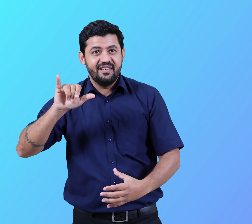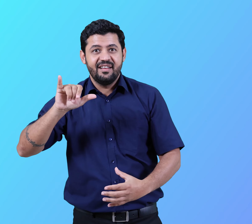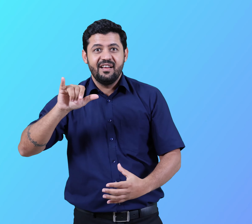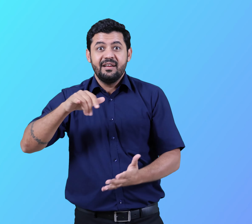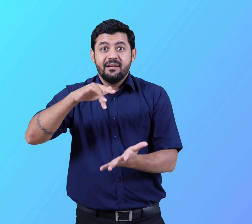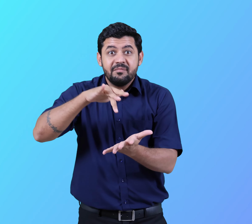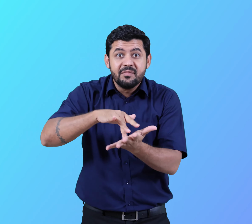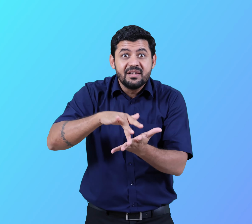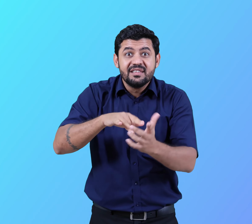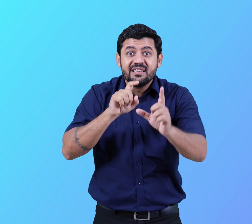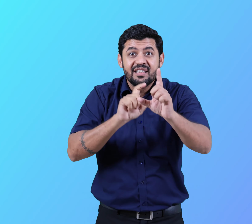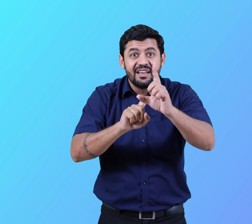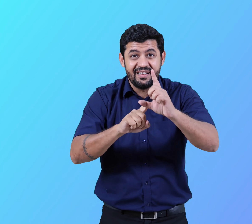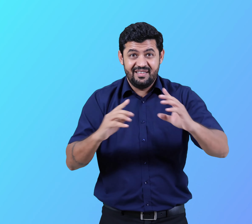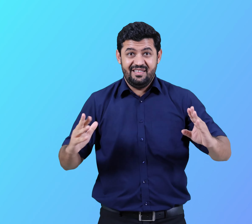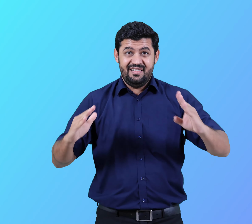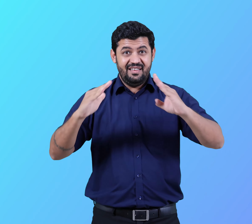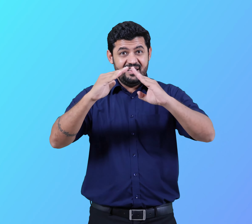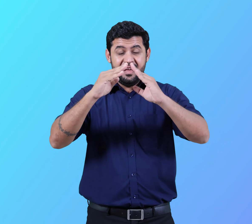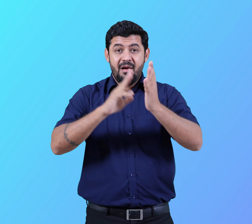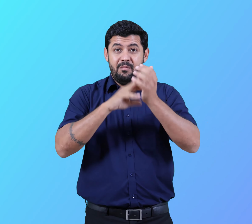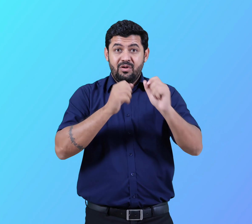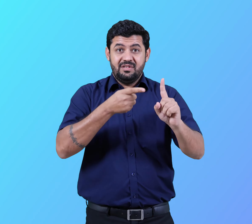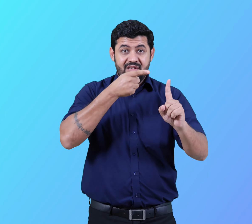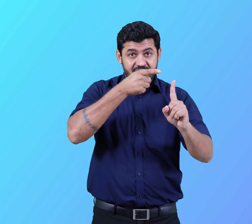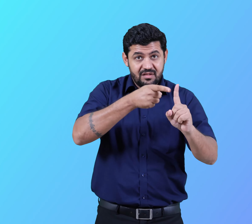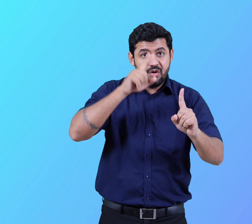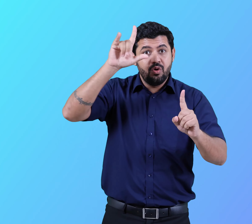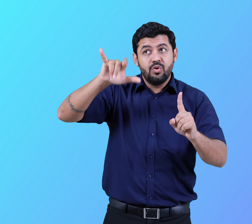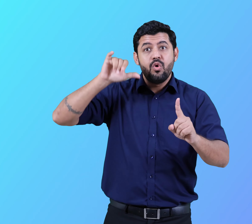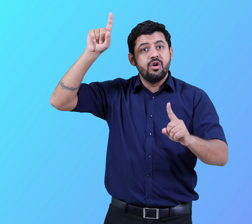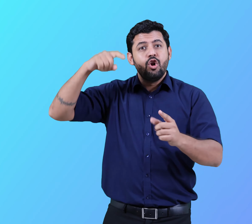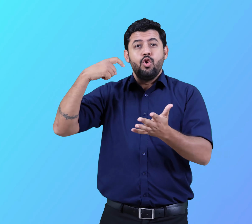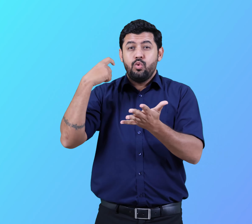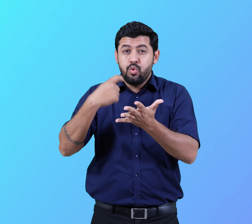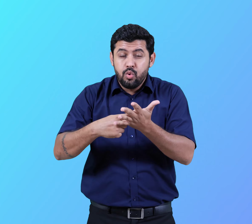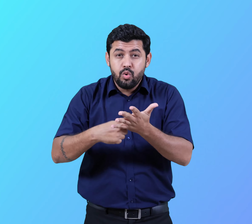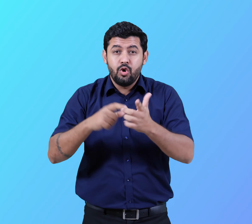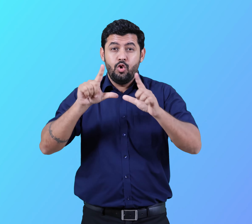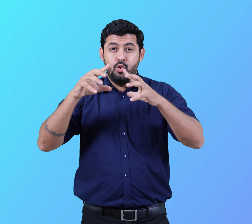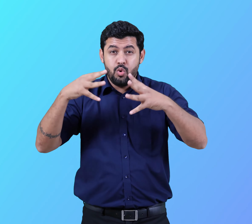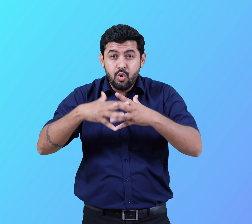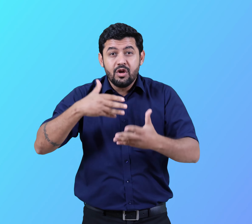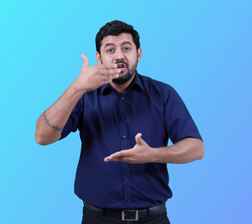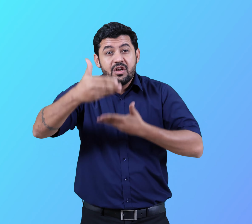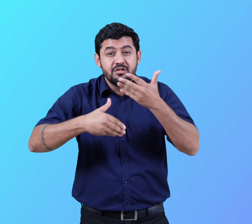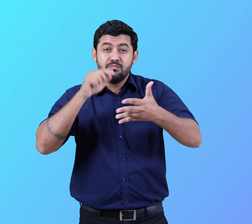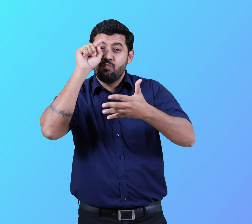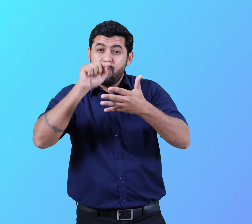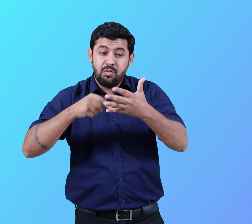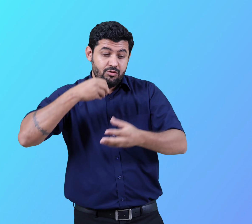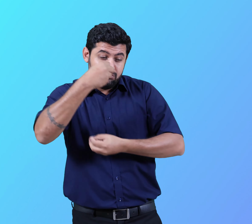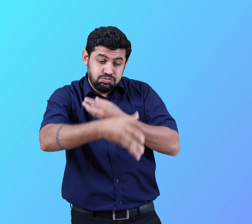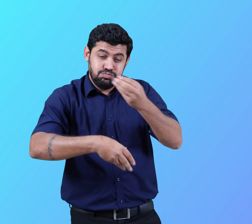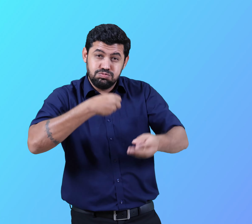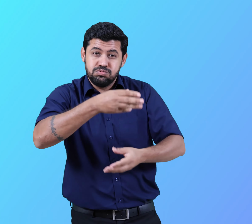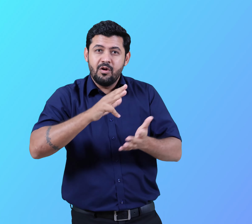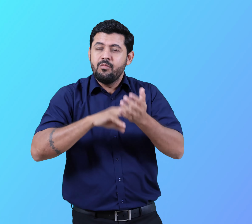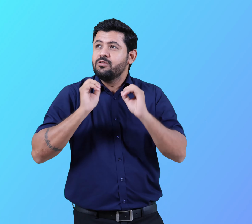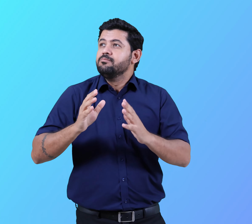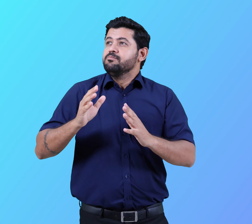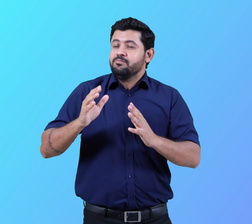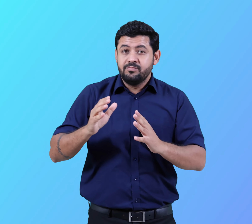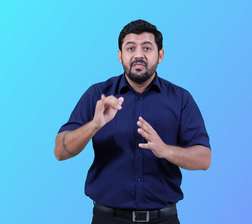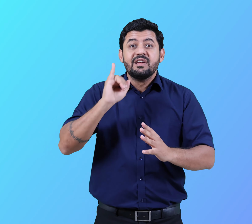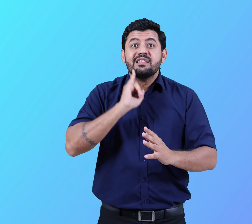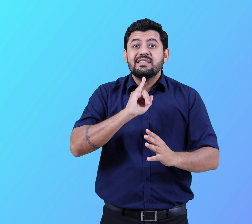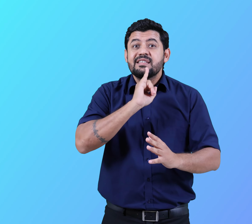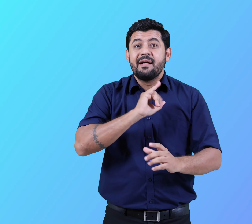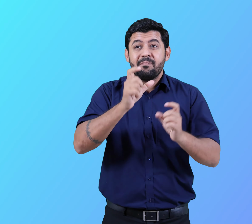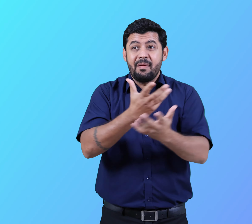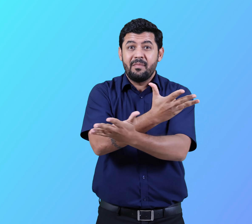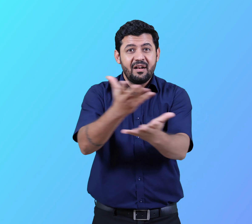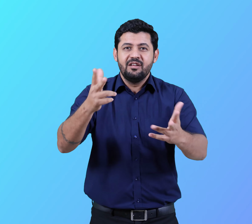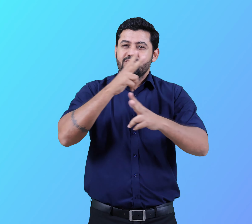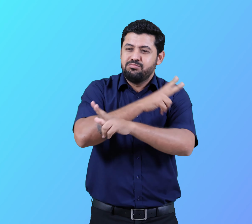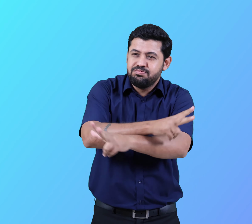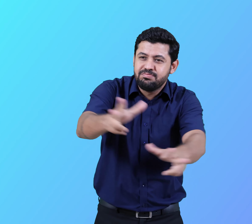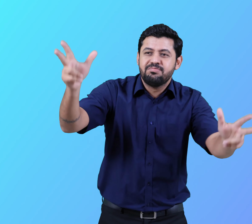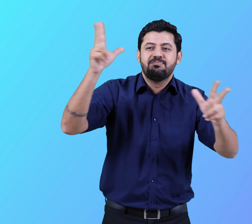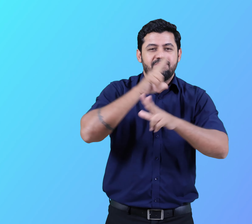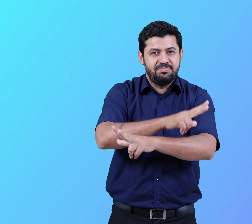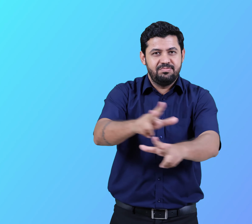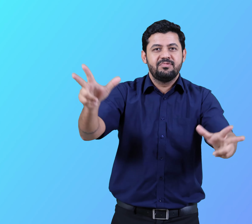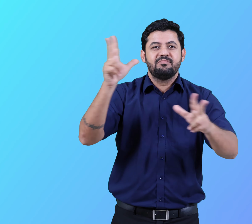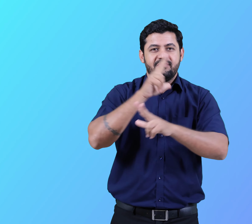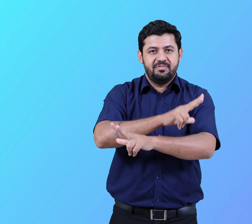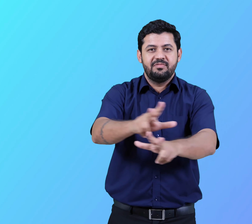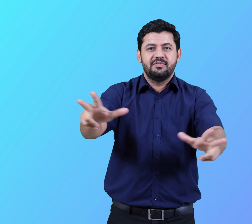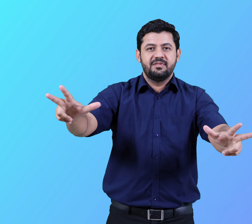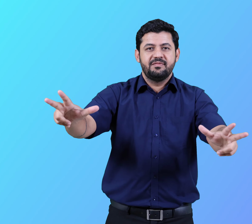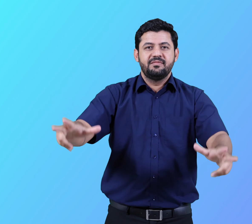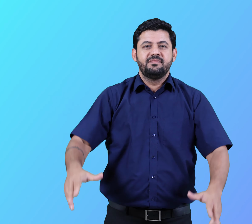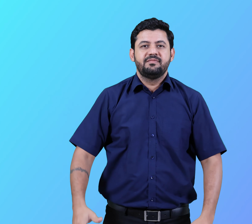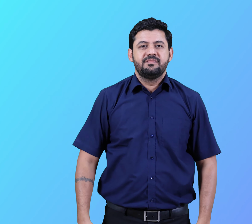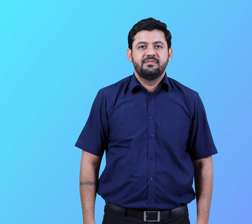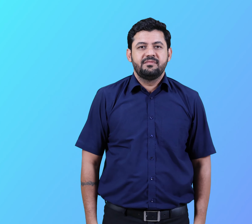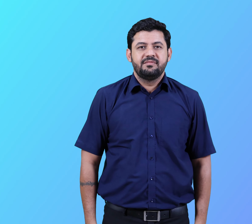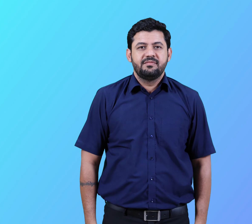These are the laws, rules and teachings that the LORD gave to the Israelites. These laws are the agreement between the Lord and the Israelites. The Lord gave these laws to his people through Moses at Mount Sinai.